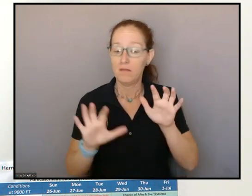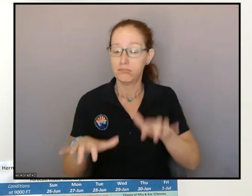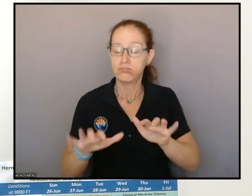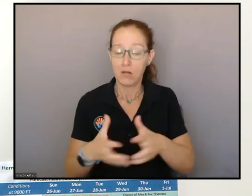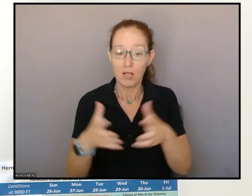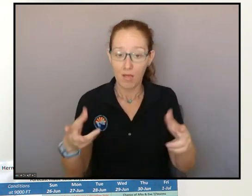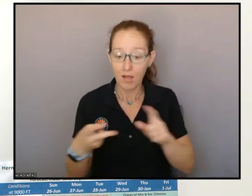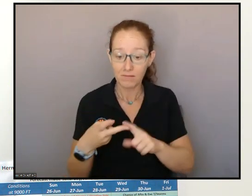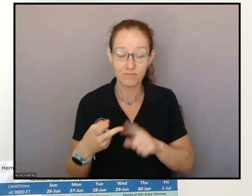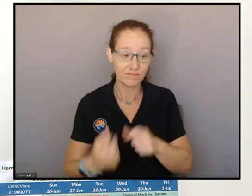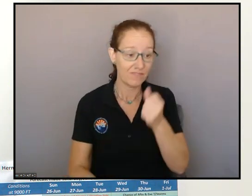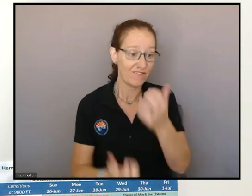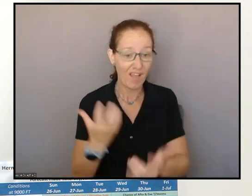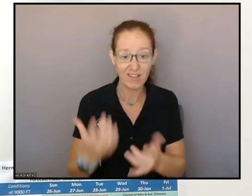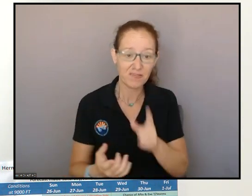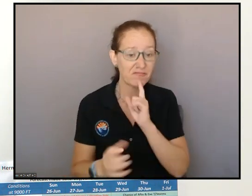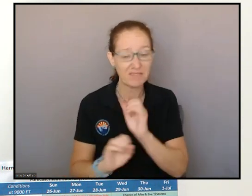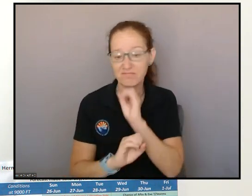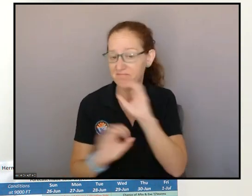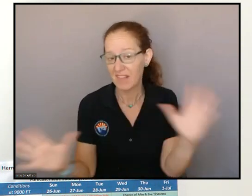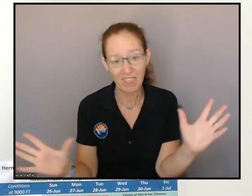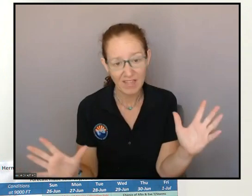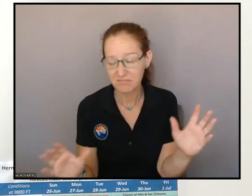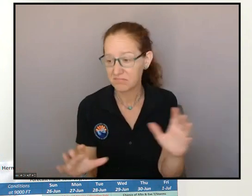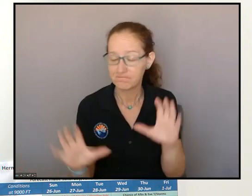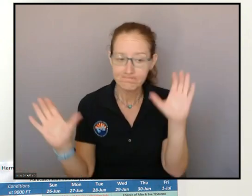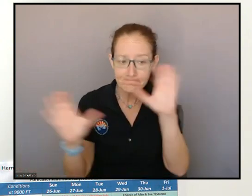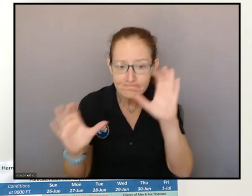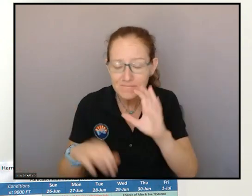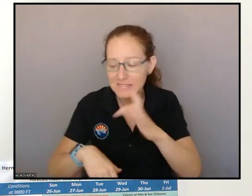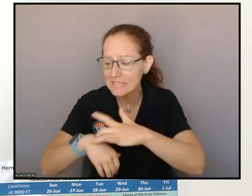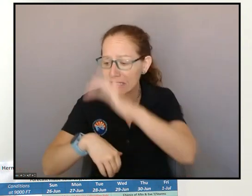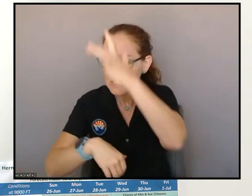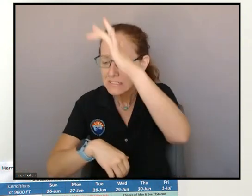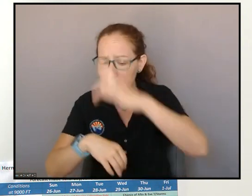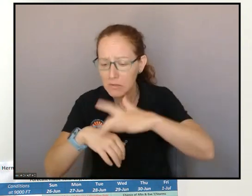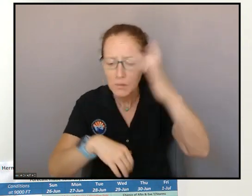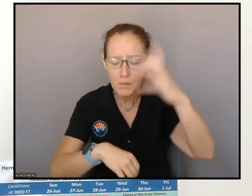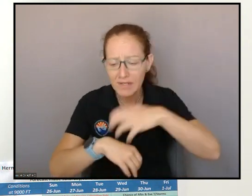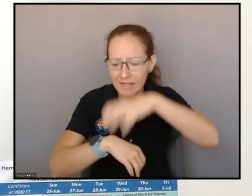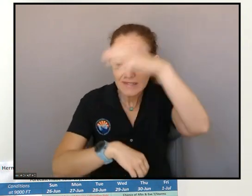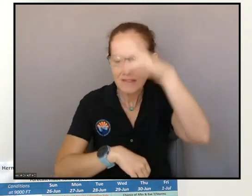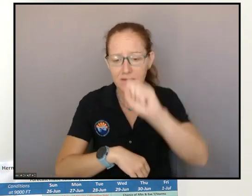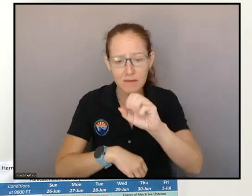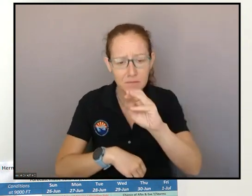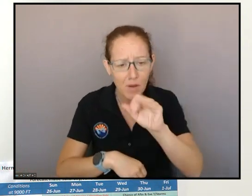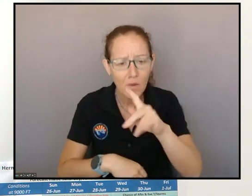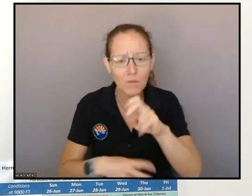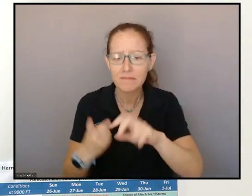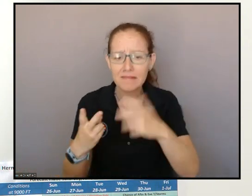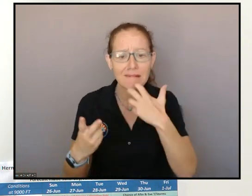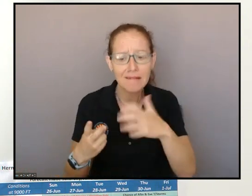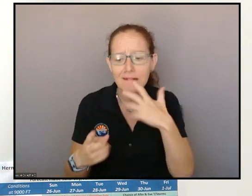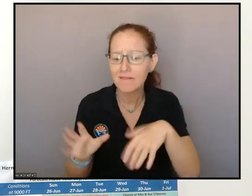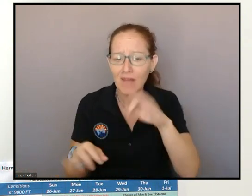concern with this fire is flash flooding. So next slide. Just taking a look here at the weather map over the next